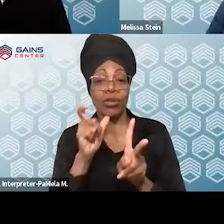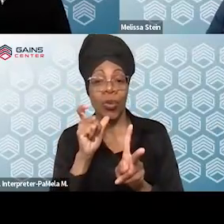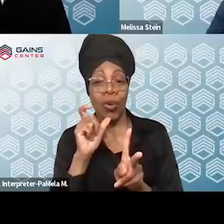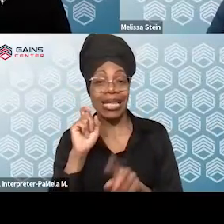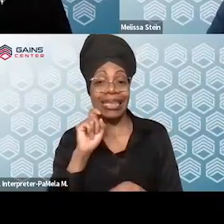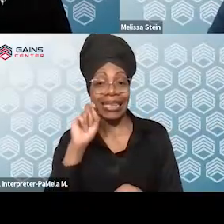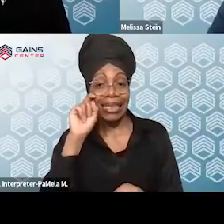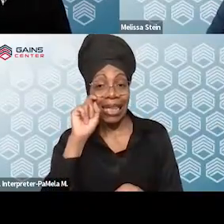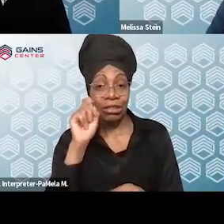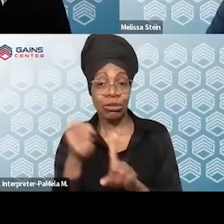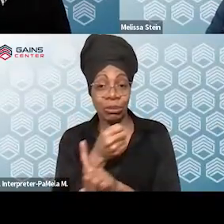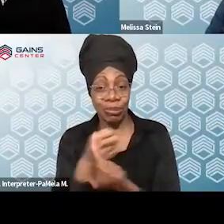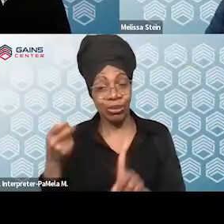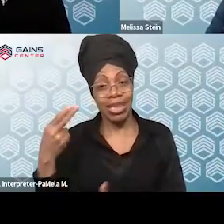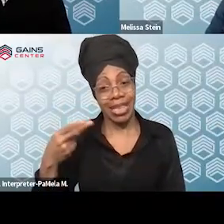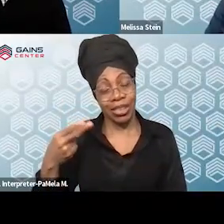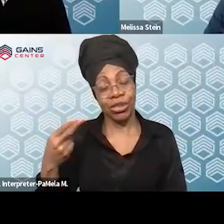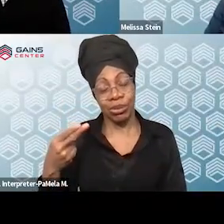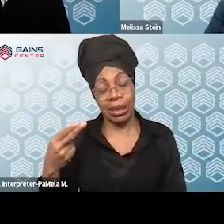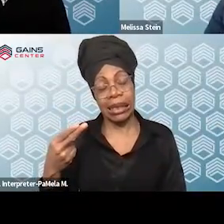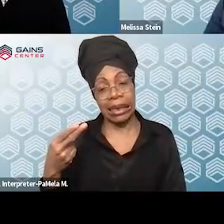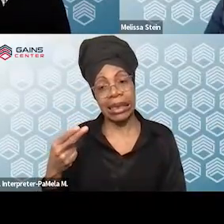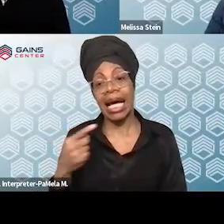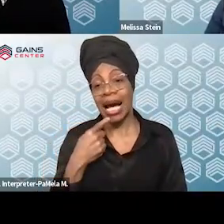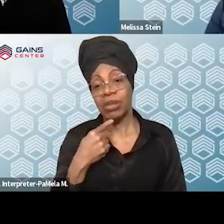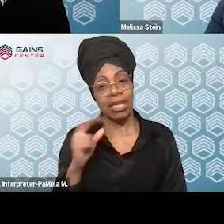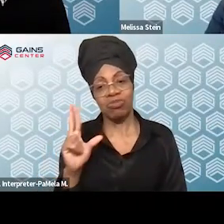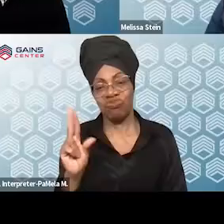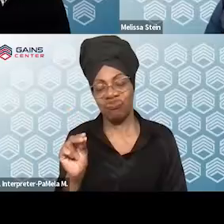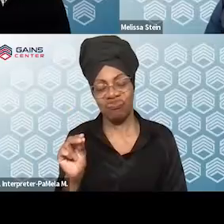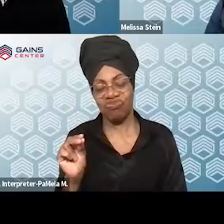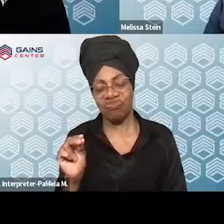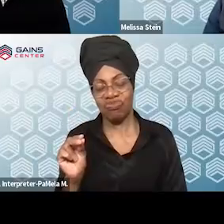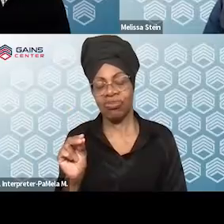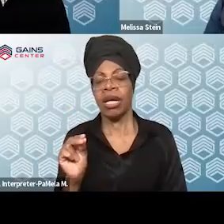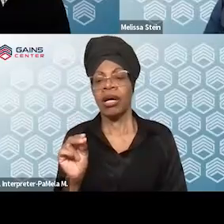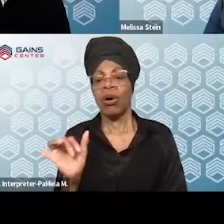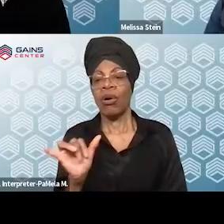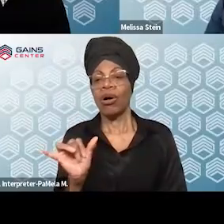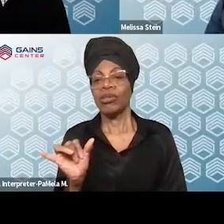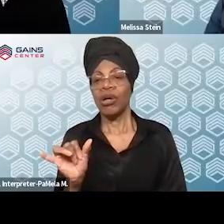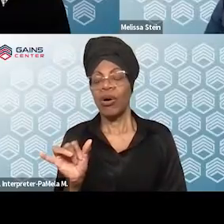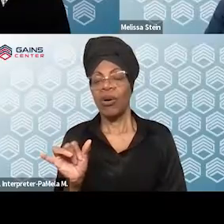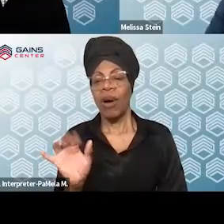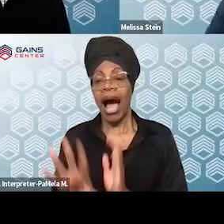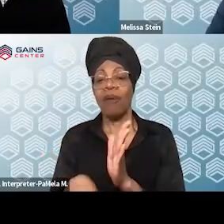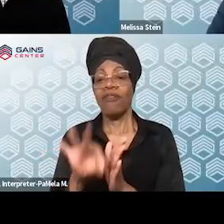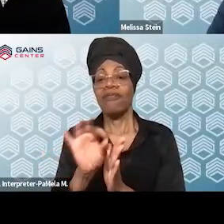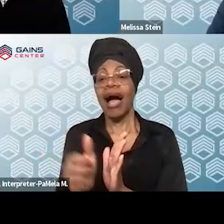I think, so, I would say none. And I would find other methodologies